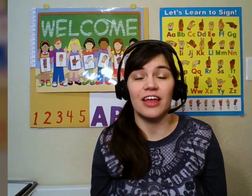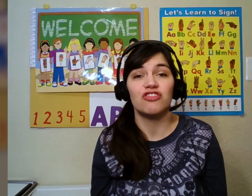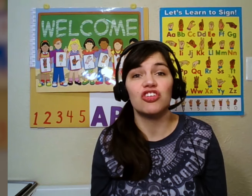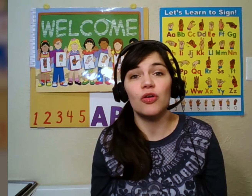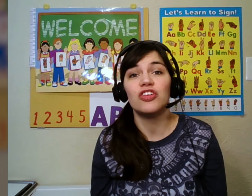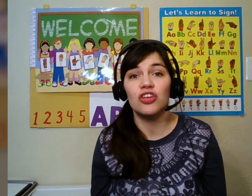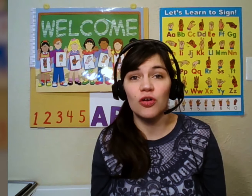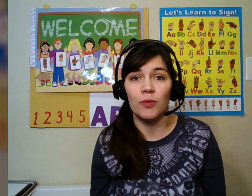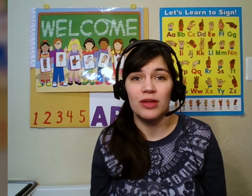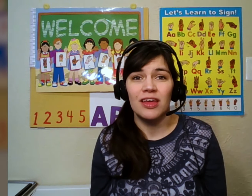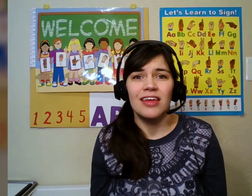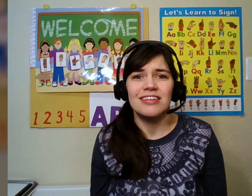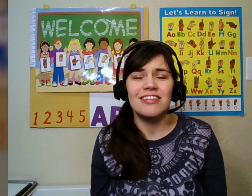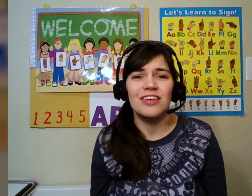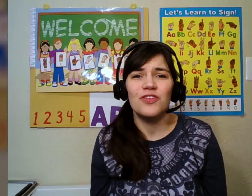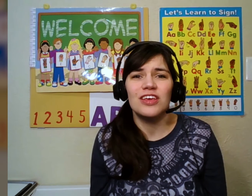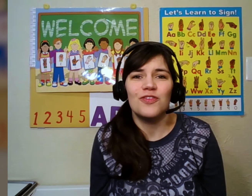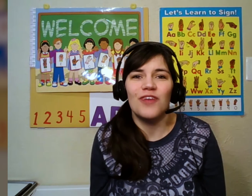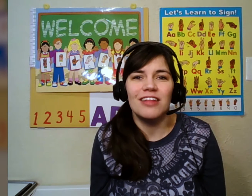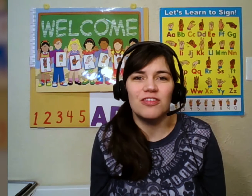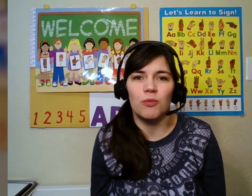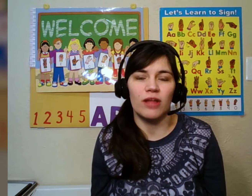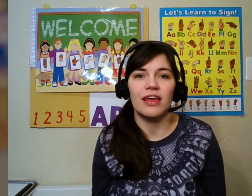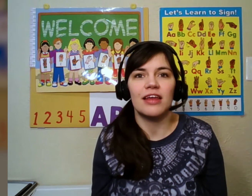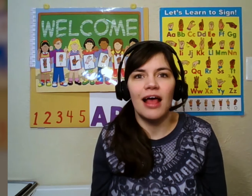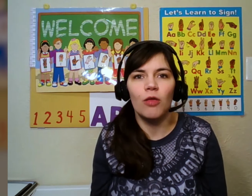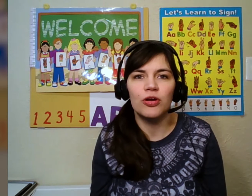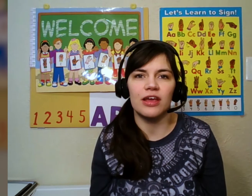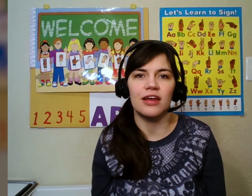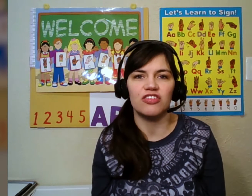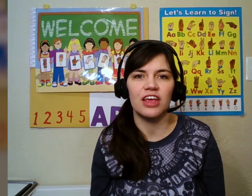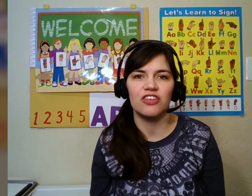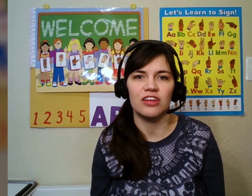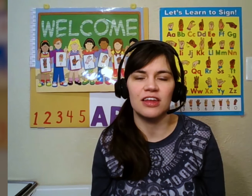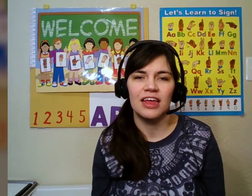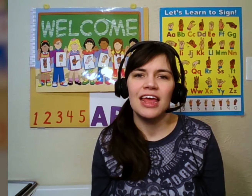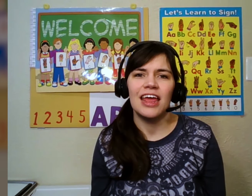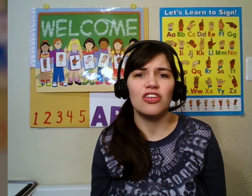Gallaudet to go to Europe to see if he could find someone that could help her get an education.